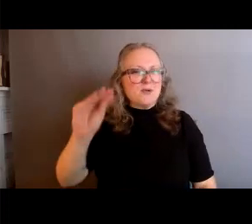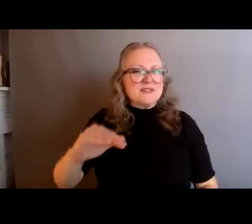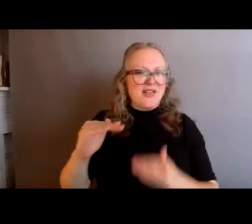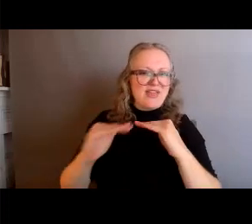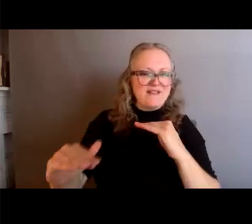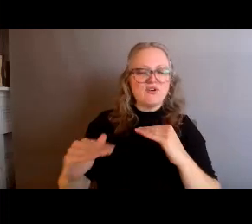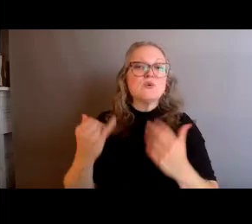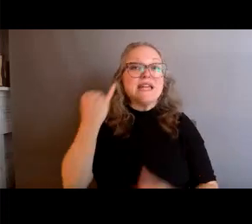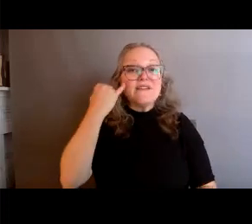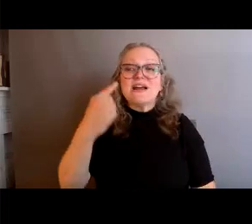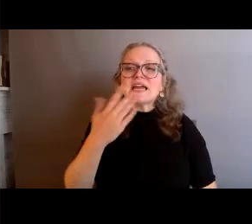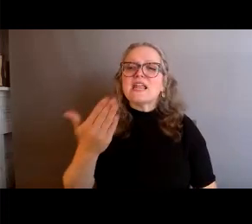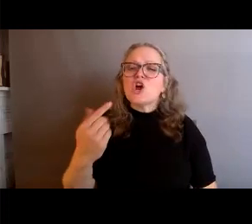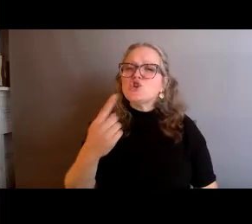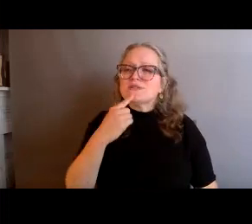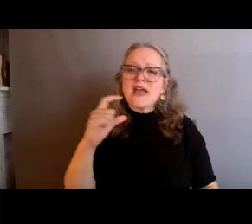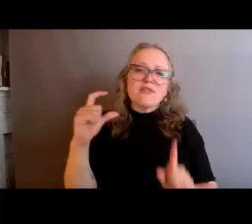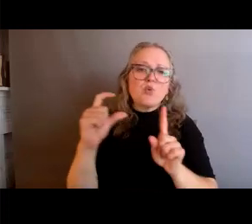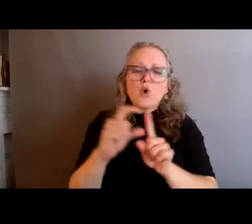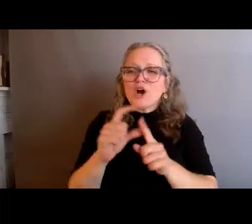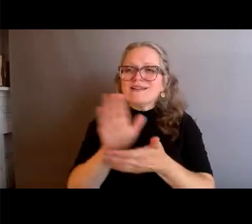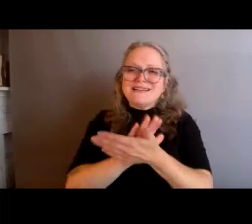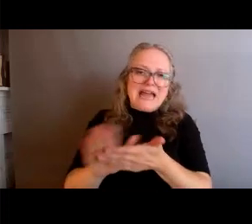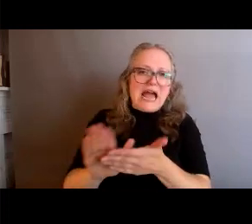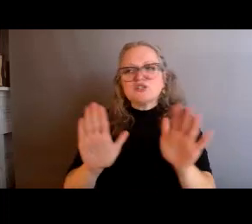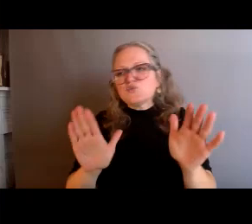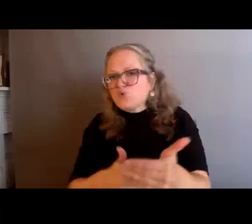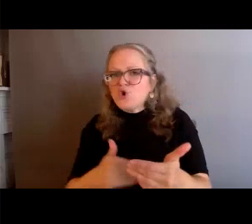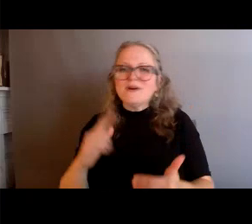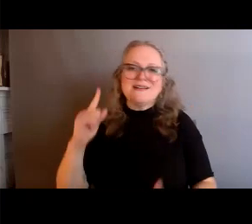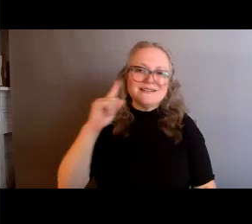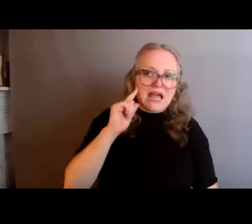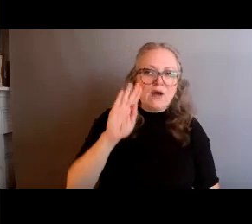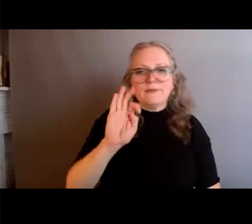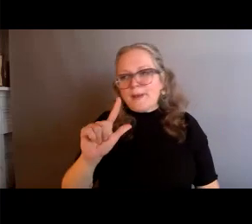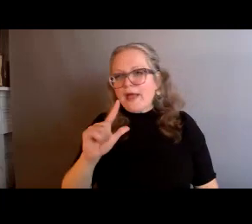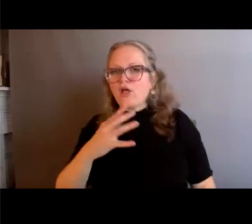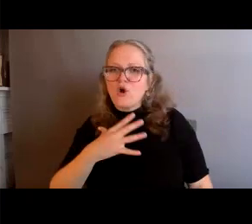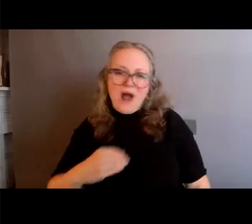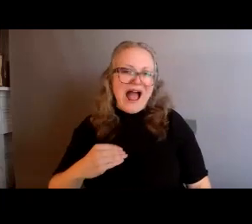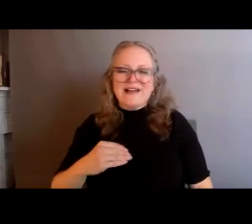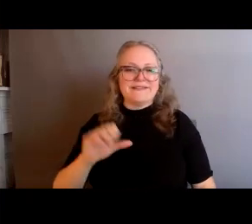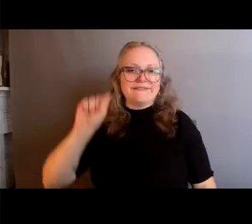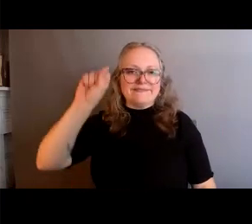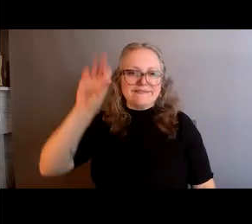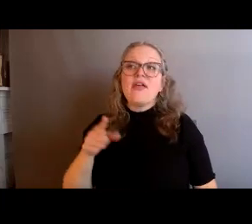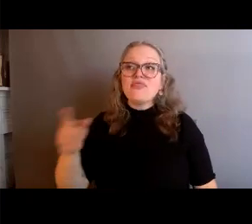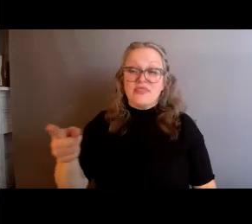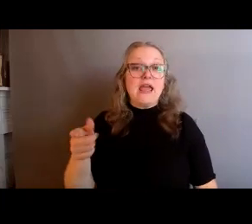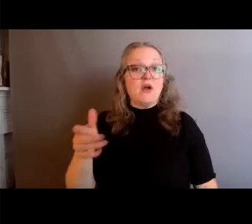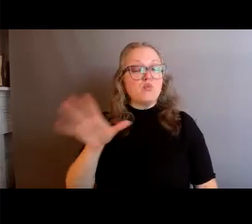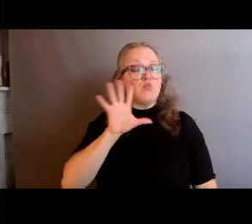the word pick room, nice said, fail South. White. Then they're going to give me those words that they hear back and some of them we just wrong.